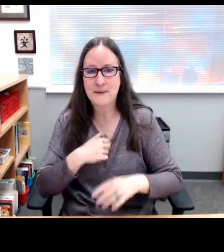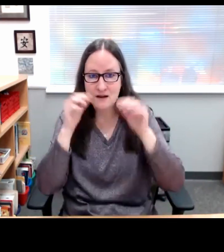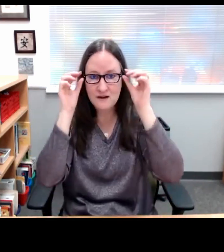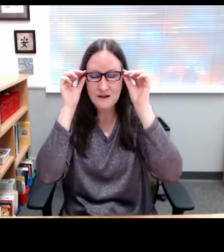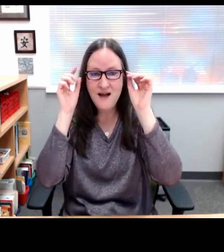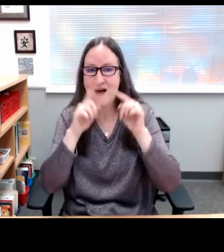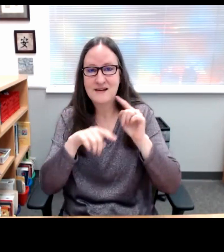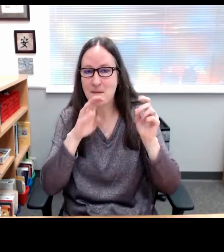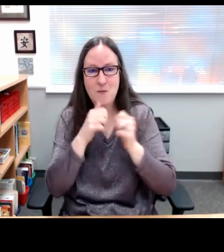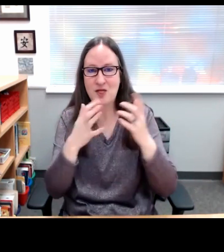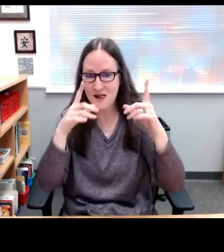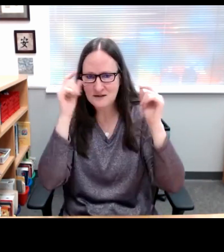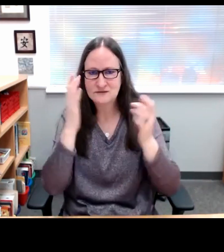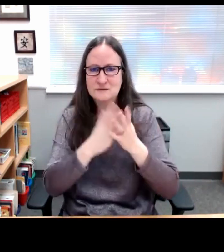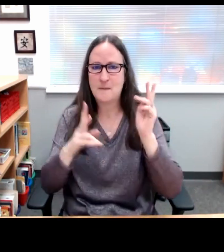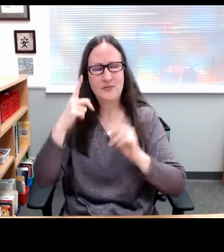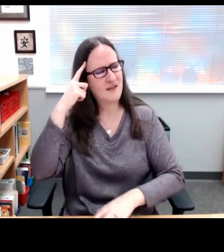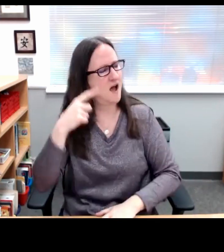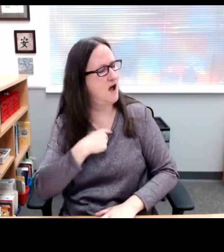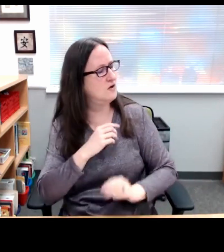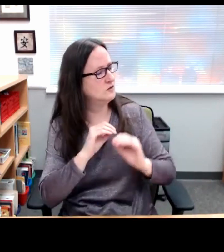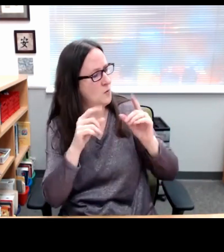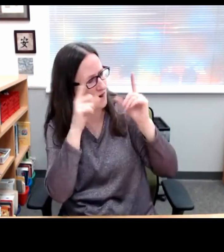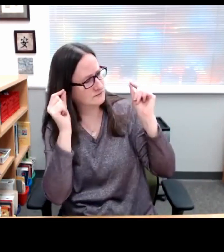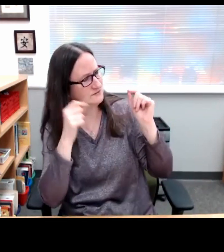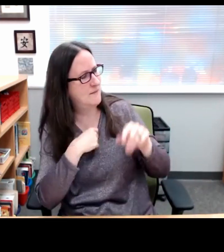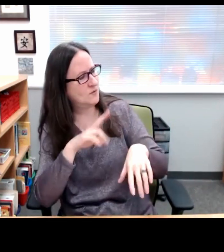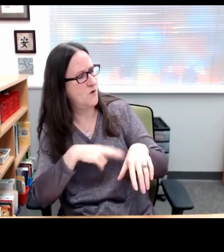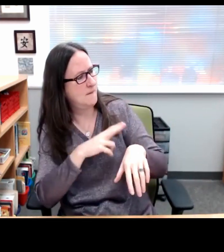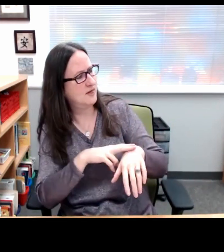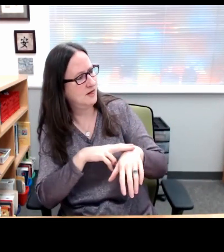Some people wear glasses like me. I can't go without my glasses. And people think,